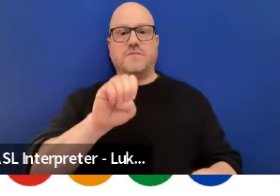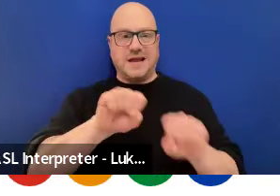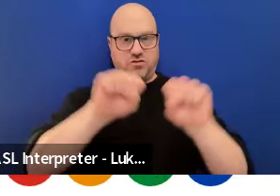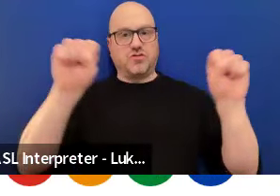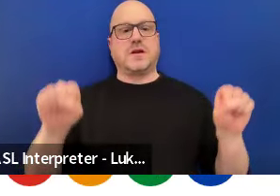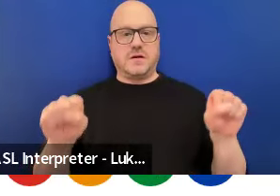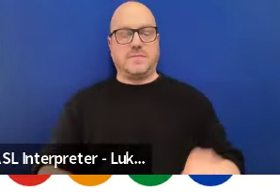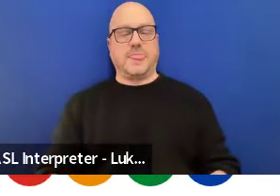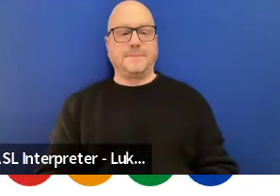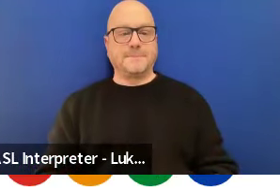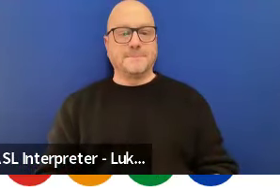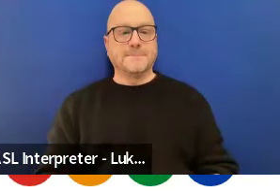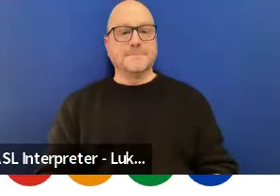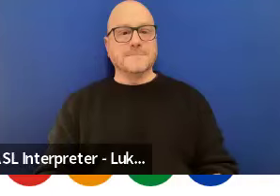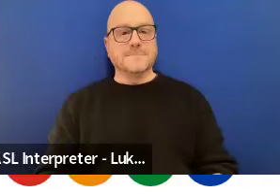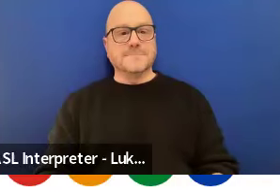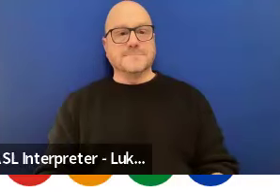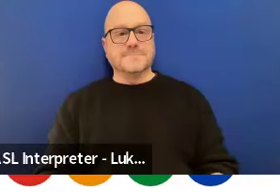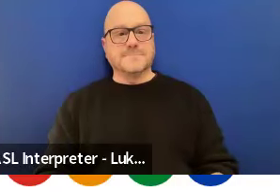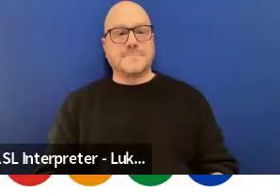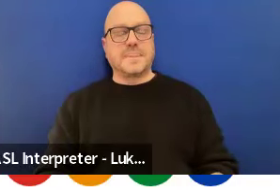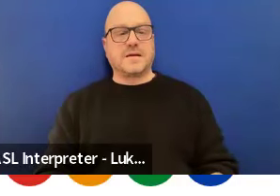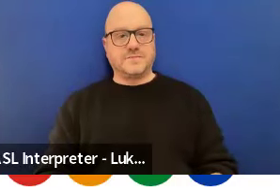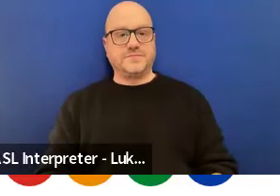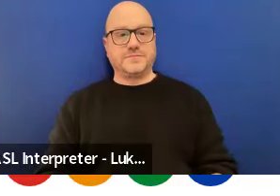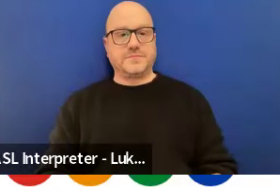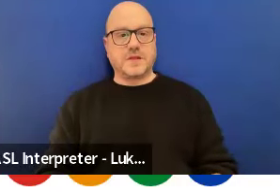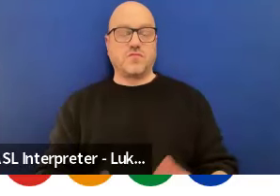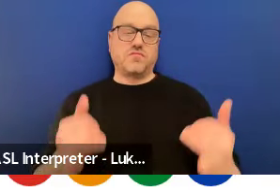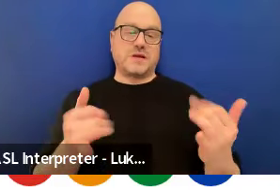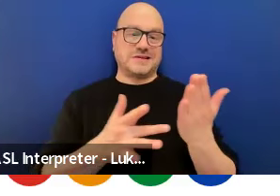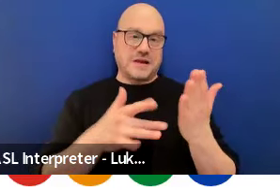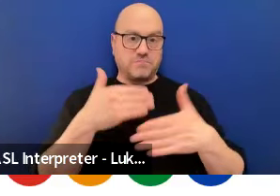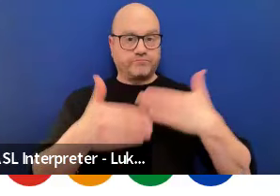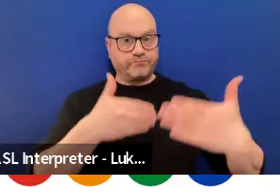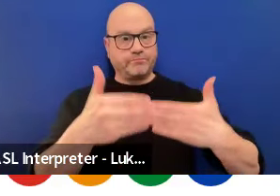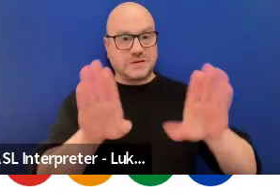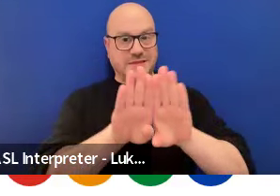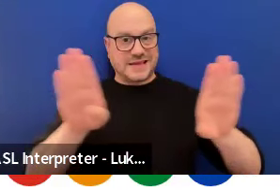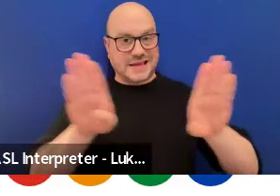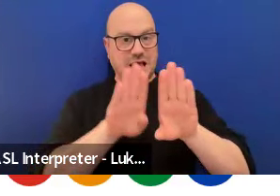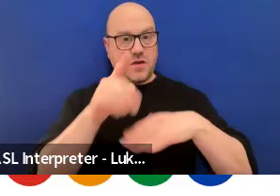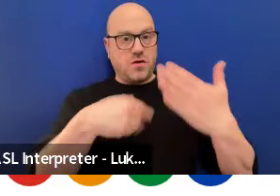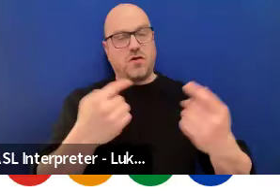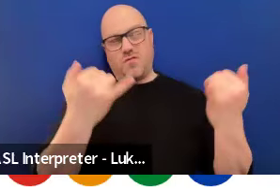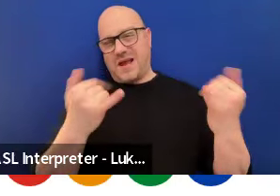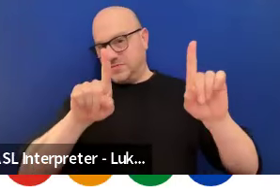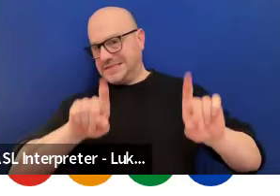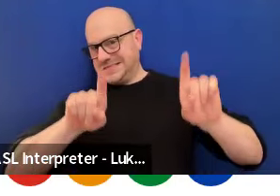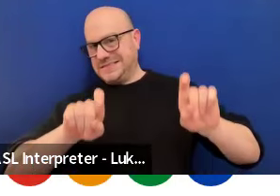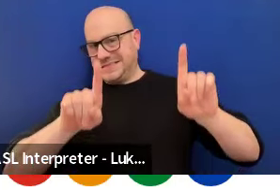HANDS-FREE FARE GATE AVAILABLE AT EACH MAJOR FARE ARRAY AT EACH STATION. AS THE GATES ARE ROLLING OUT, WE